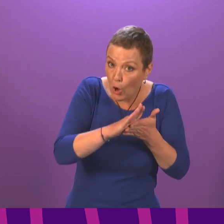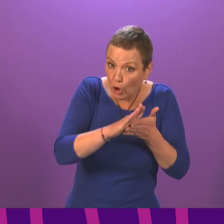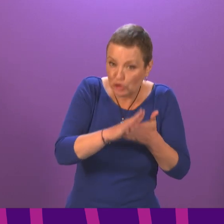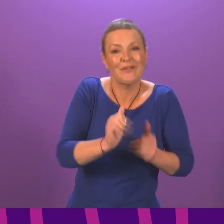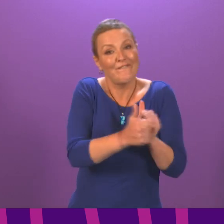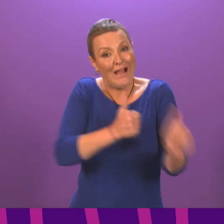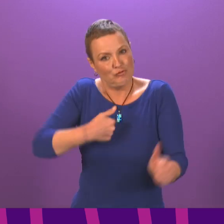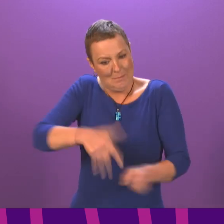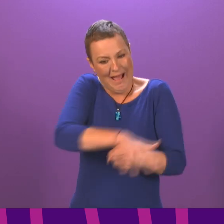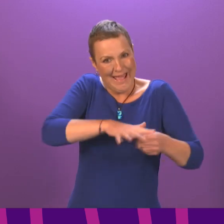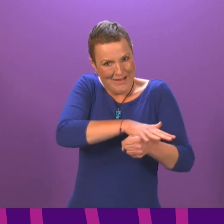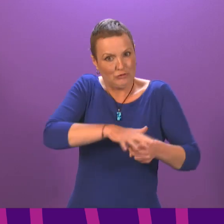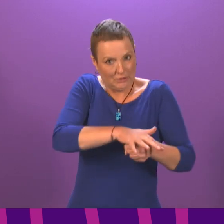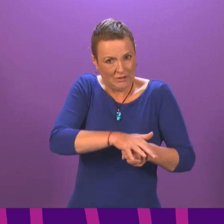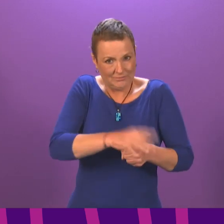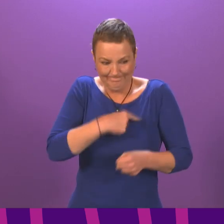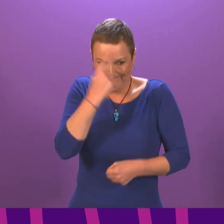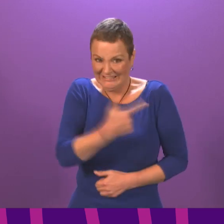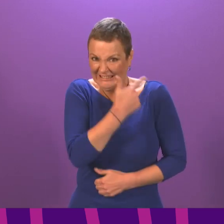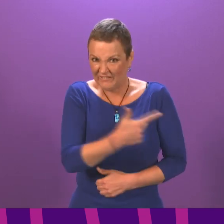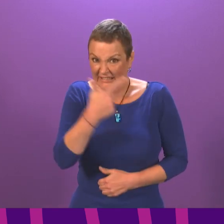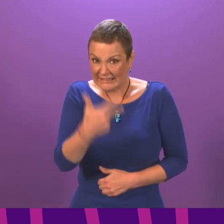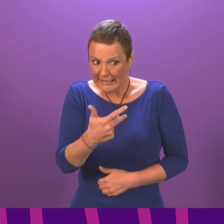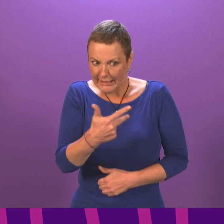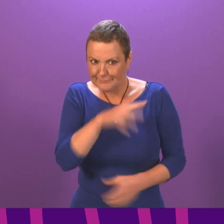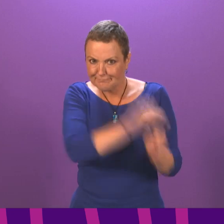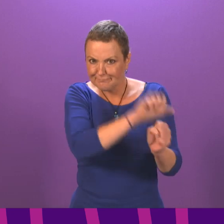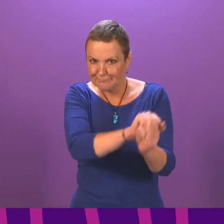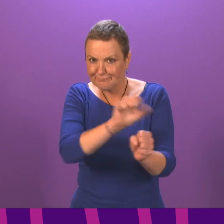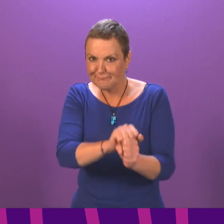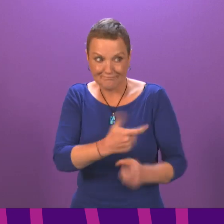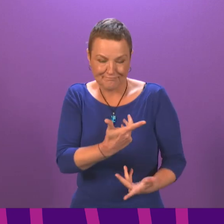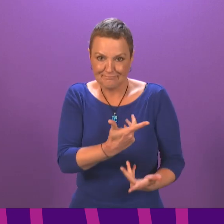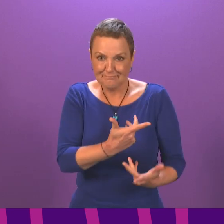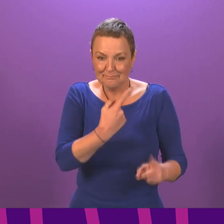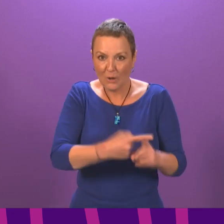plant in my constituency, where 78 cases have been detected. That is another example of